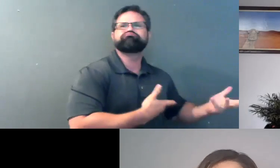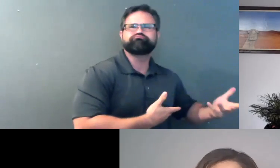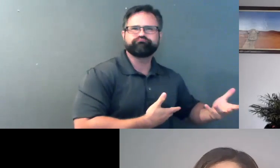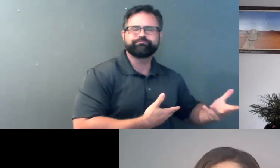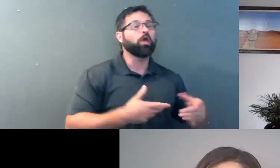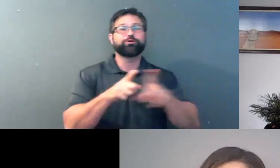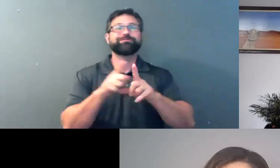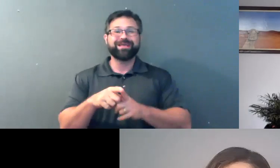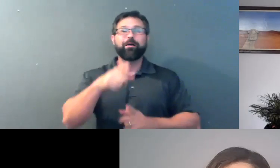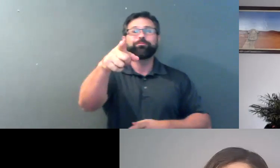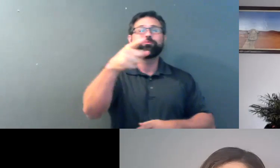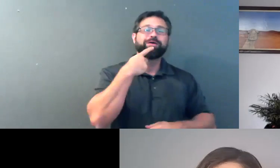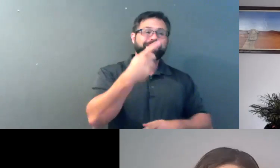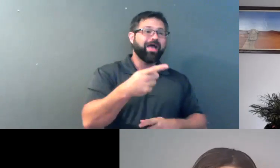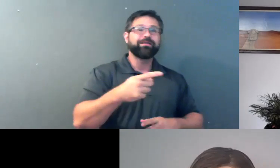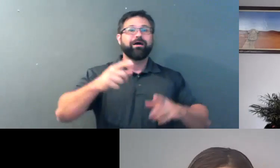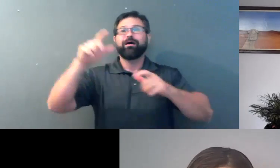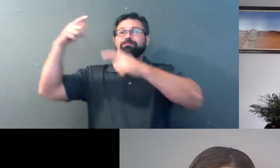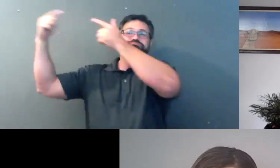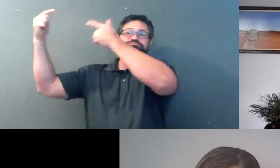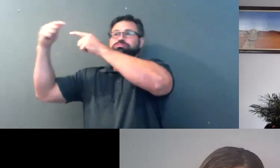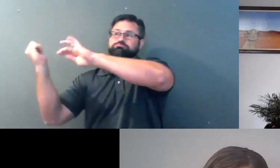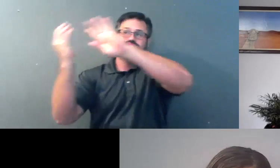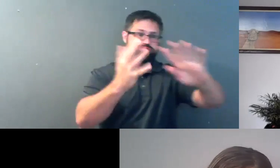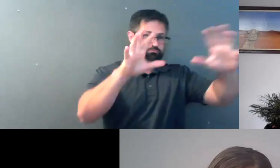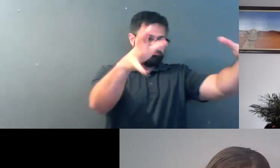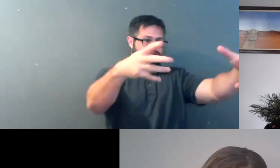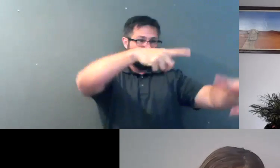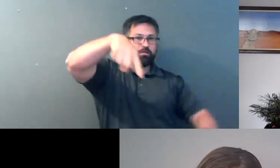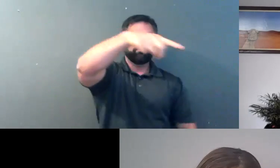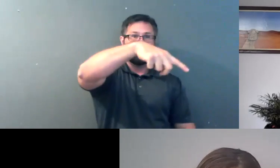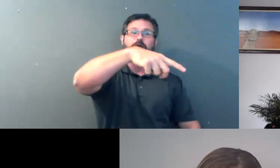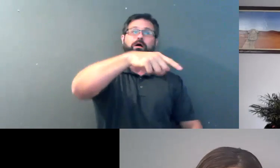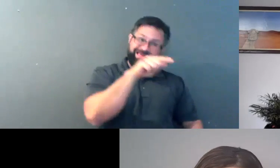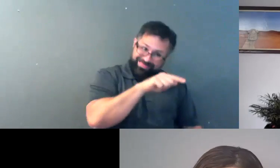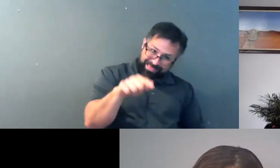about refugees themselves like we have refugee-led organizations for example organizations that are